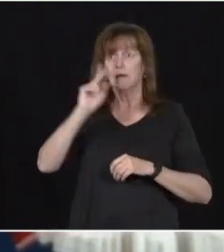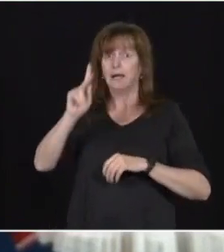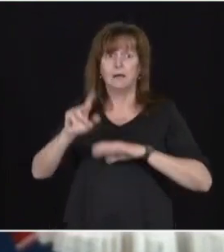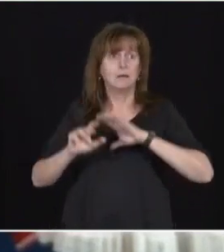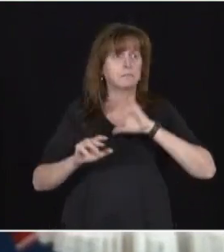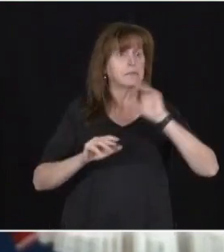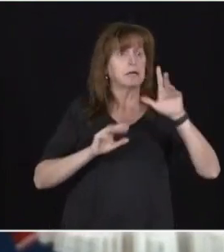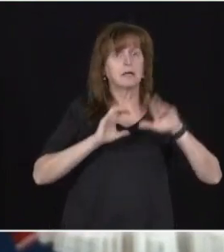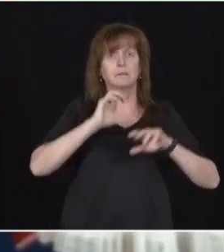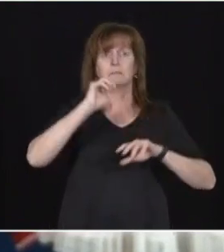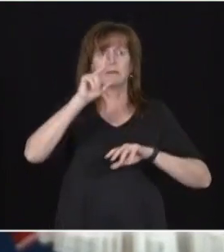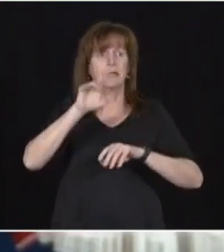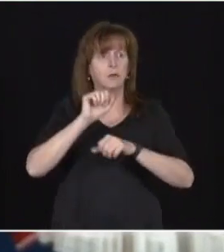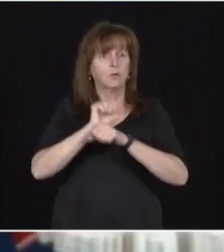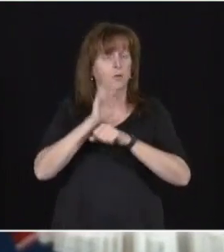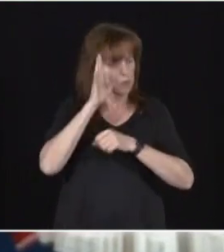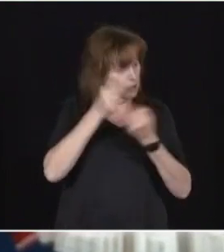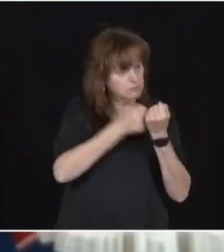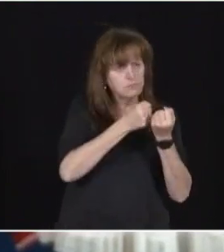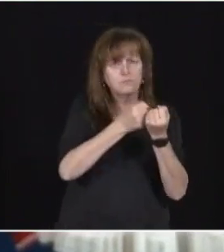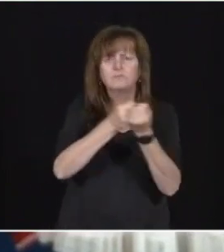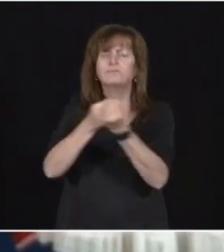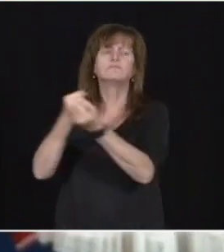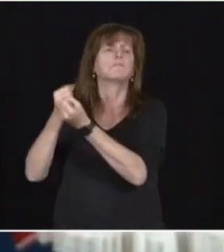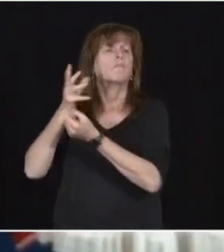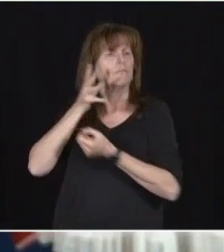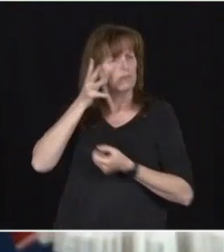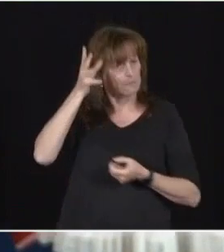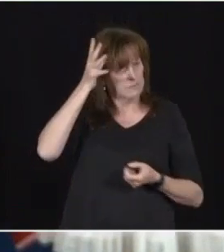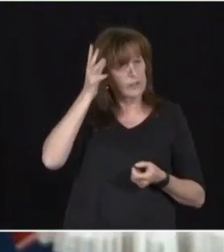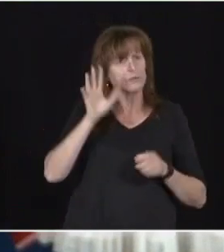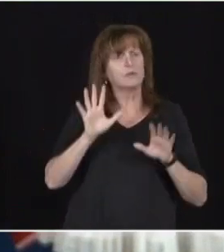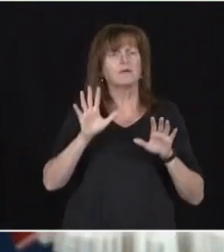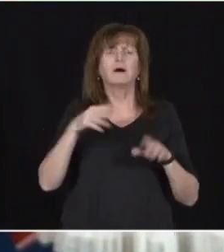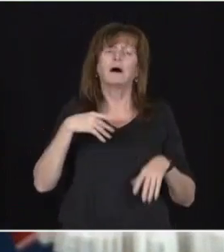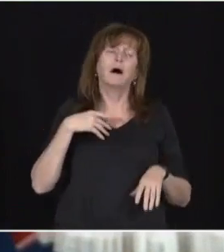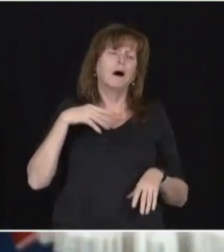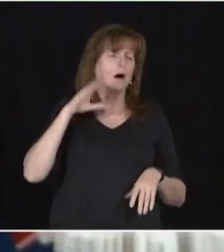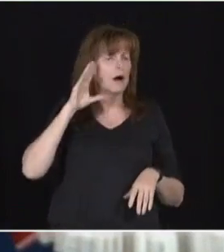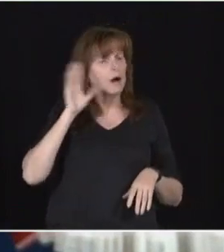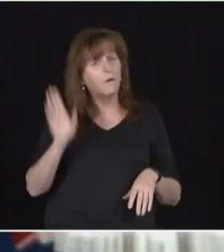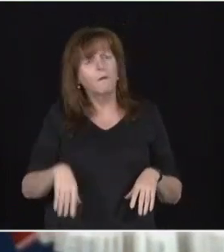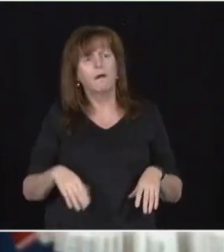we have the chance for opportunity for students to graduate this year. Childcare centers will begin to open safety once